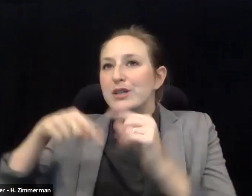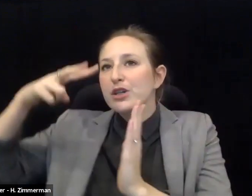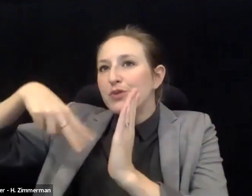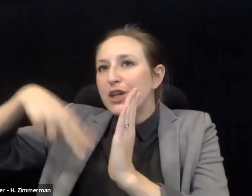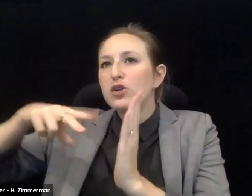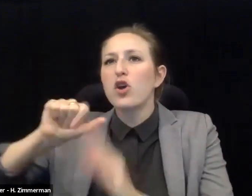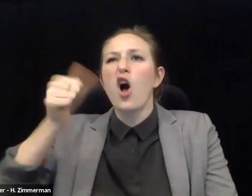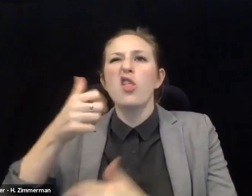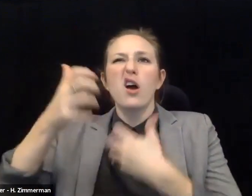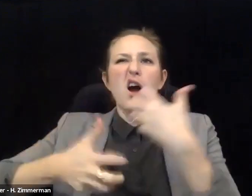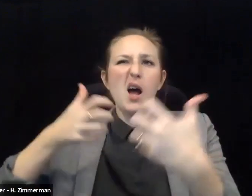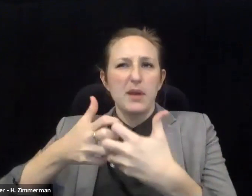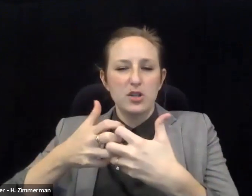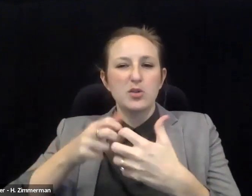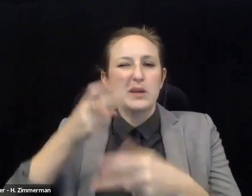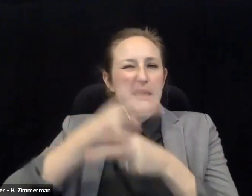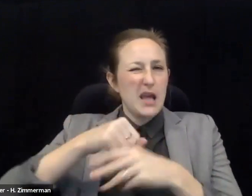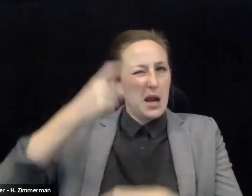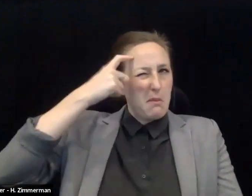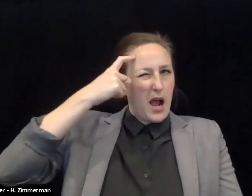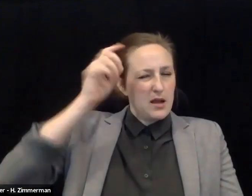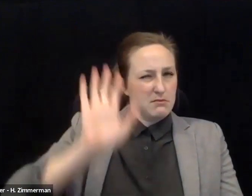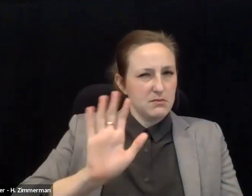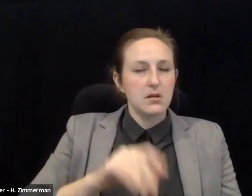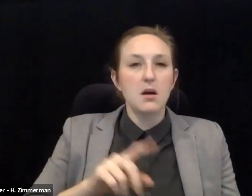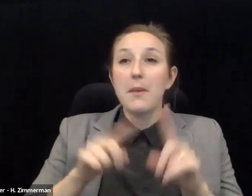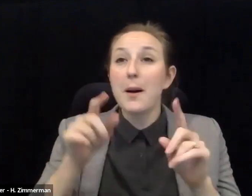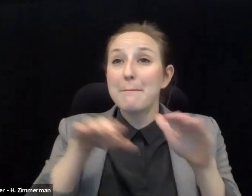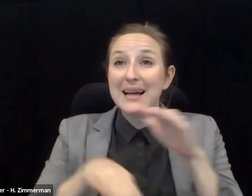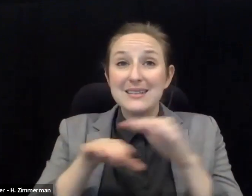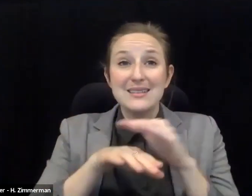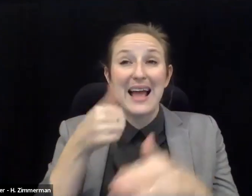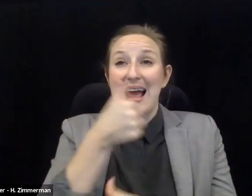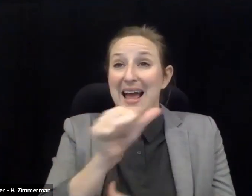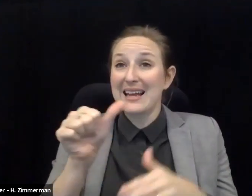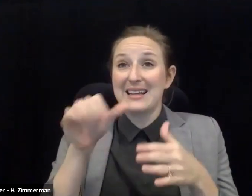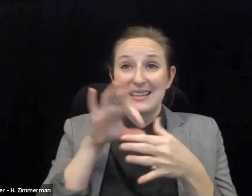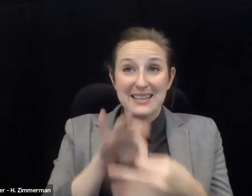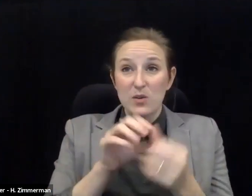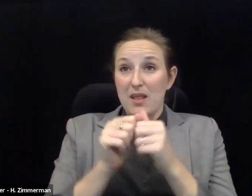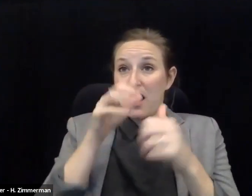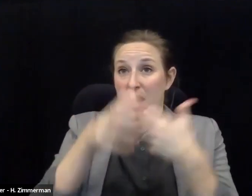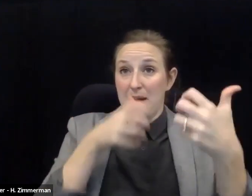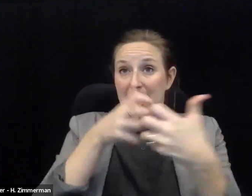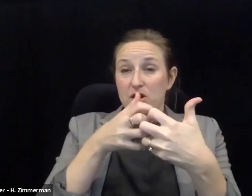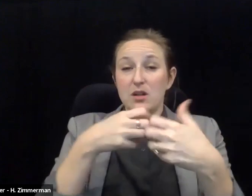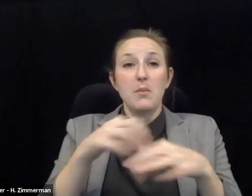So just something to kind of keep in mind. But basically the means of accommodation, make sure that there's a way for students or participant